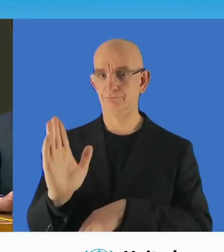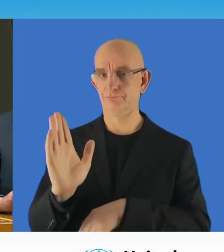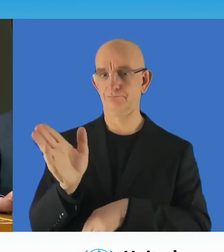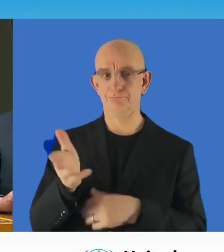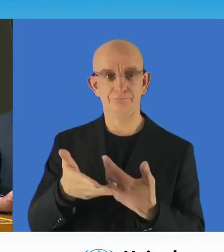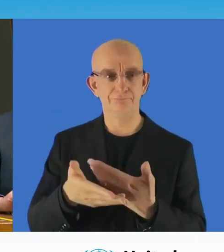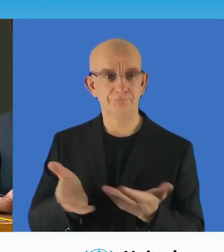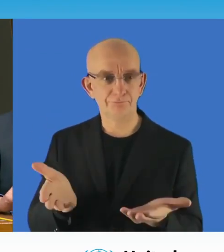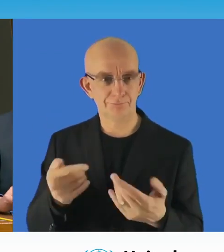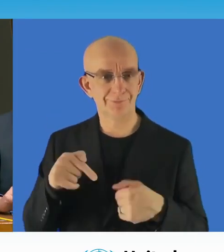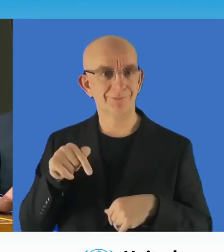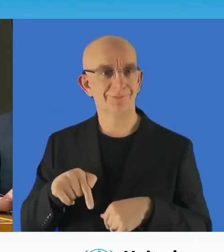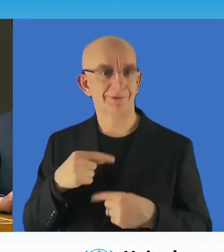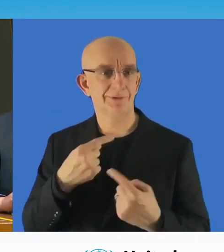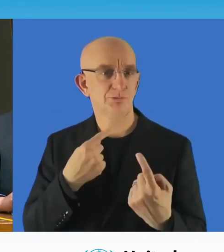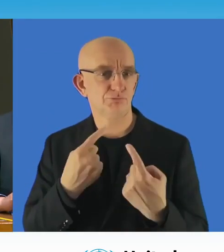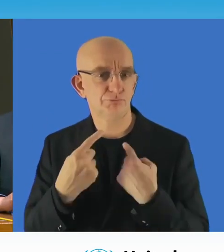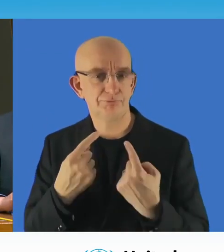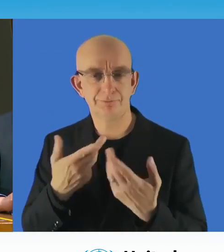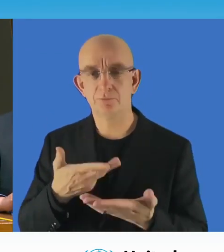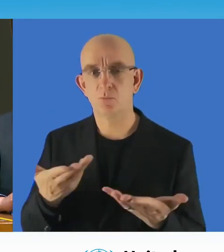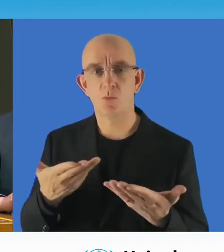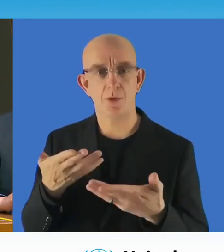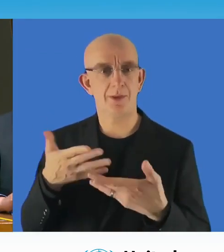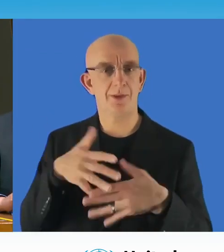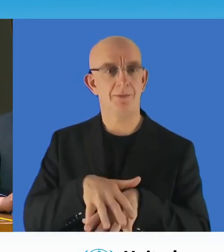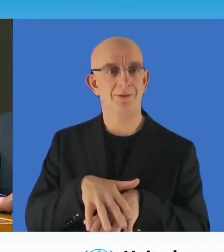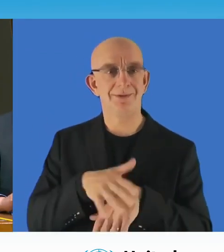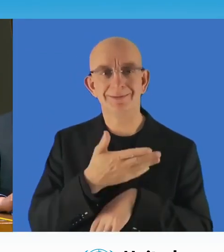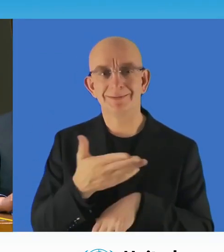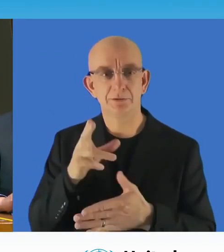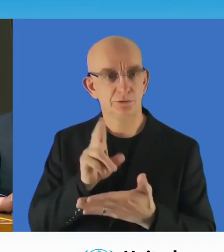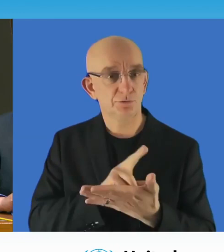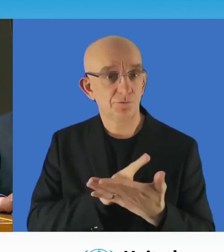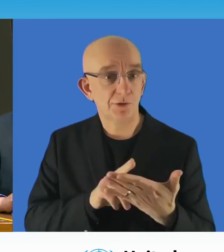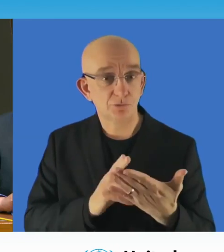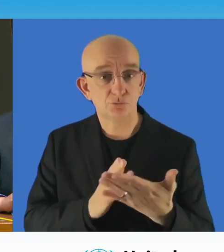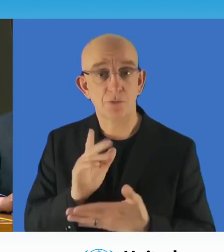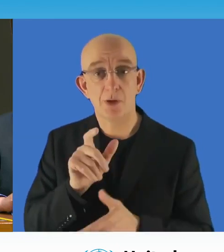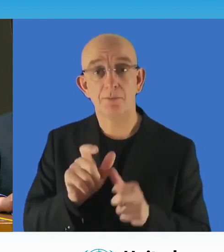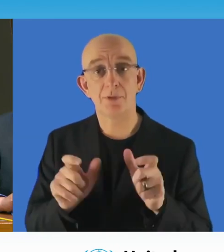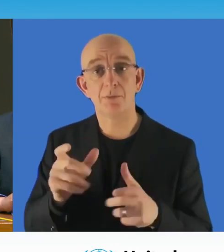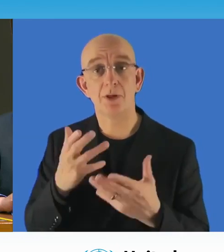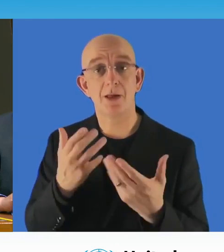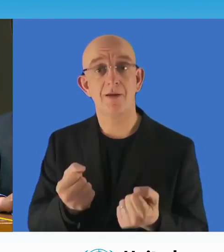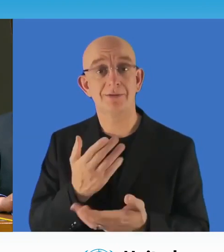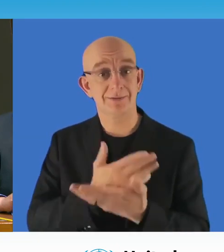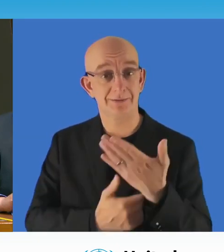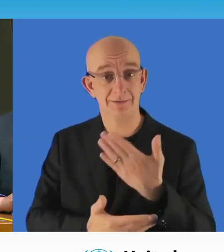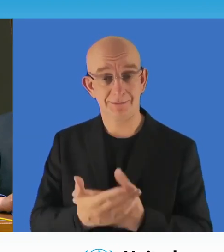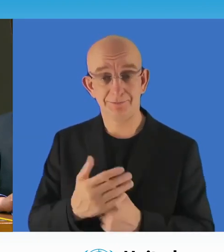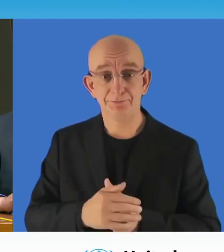on the rights of persons with disabilities the crpd underpins several aspects of our